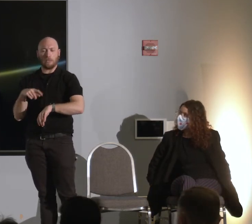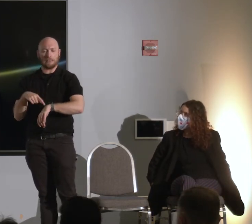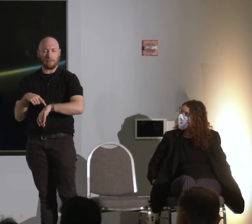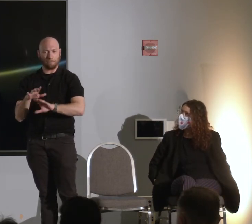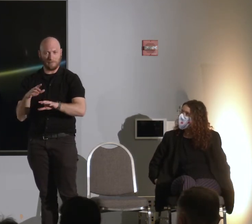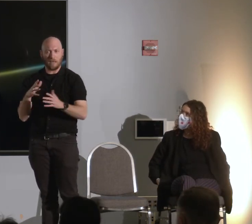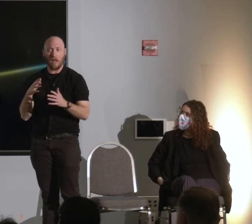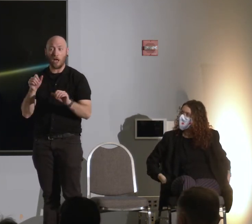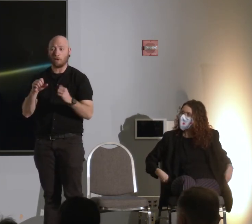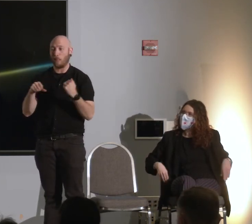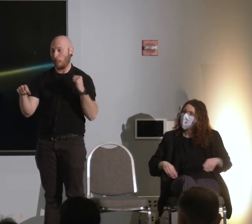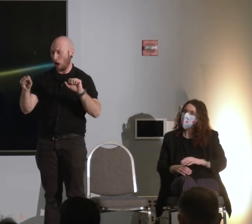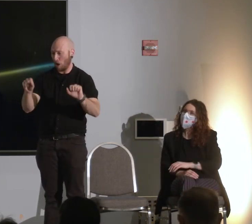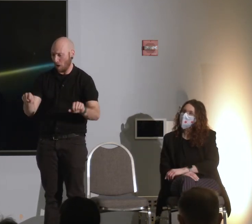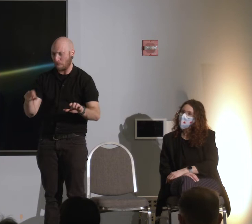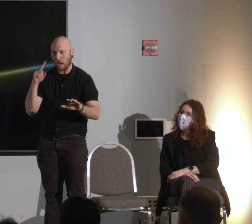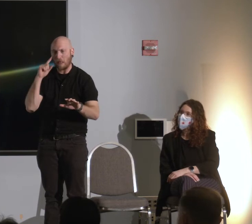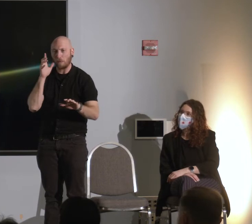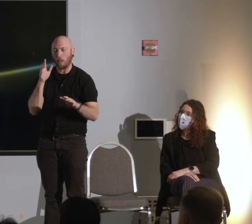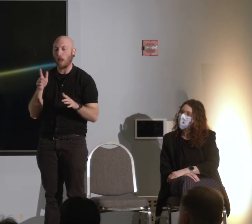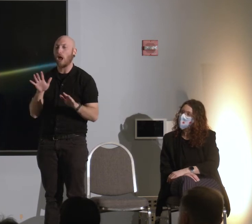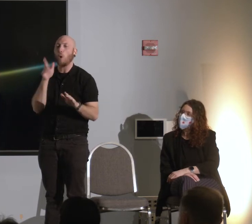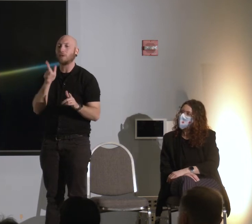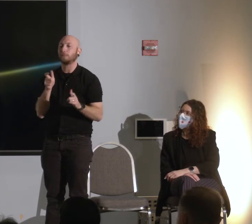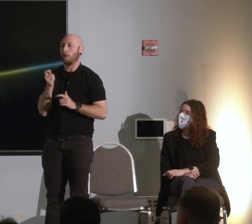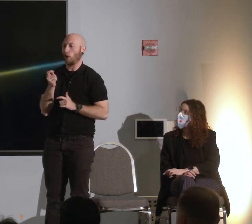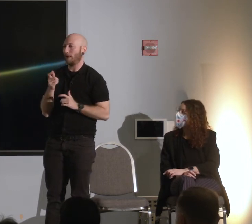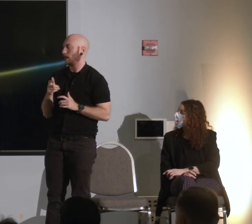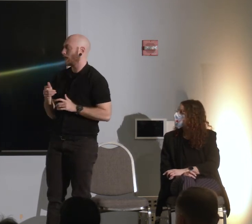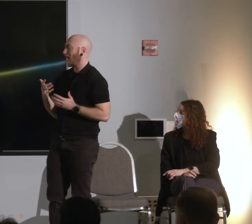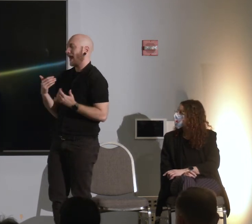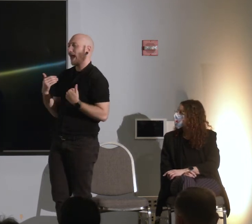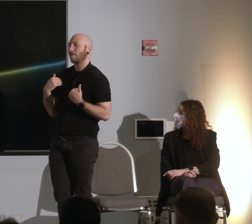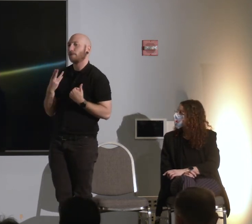So I'm going to pick this up a little bit and I'm going to touch on several projects.